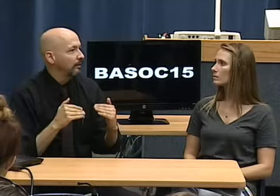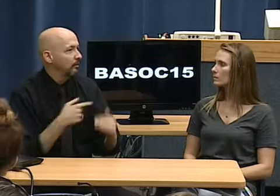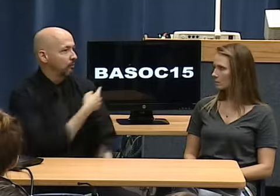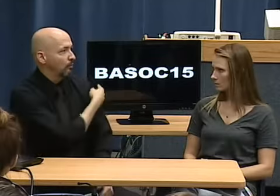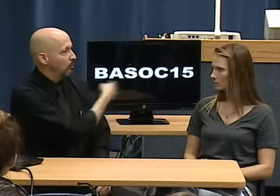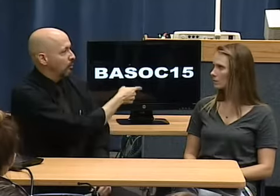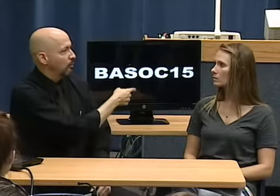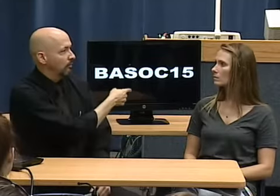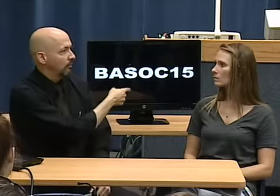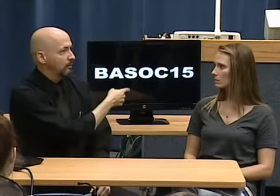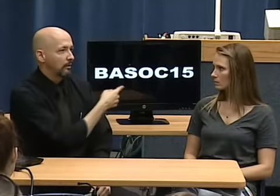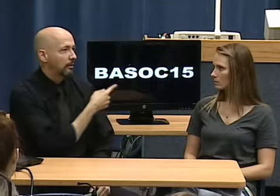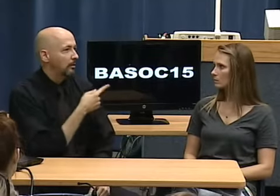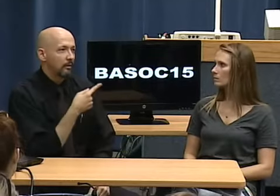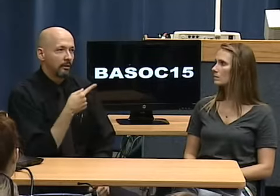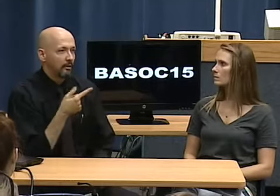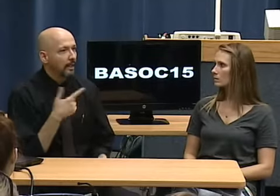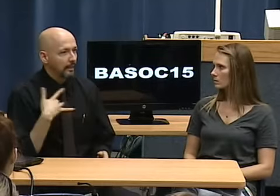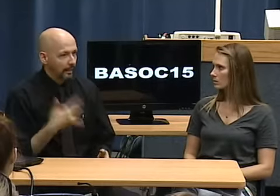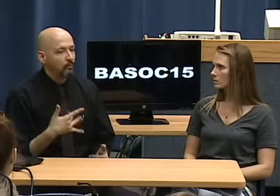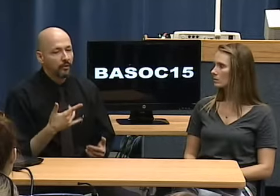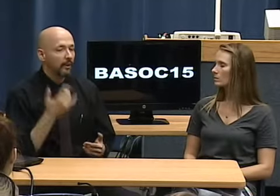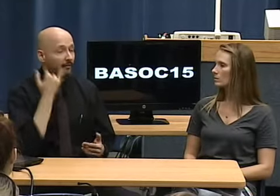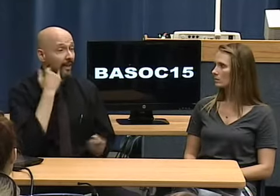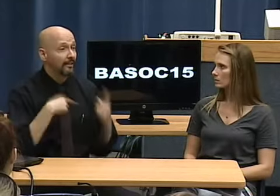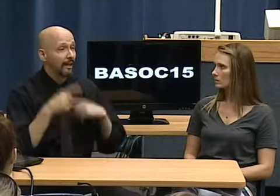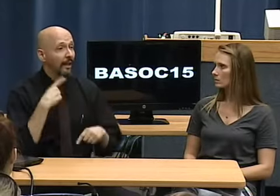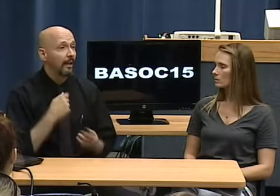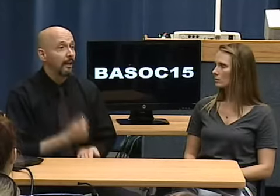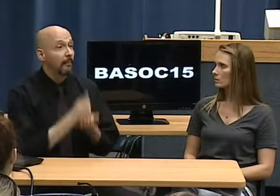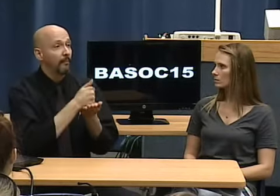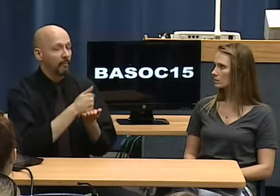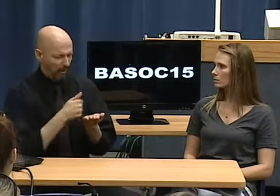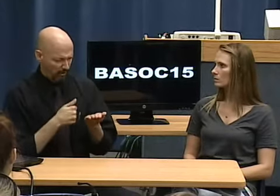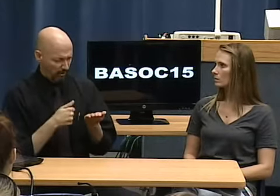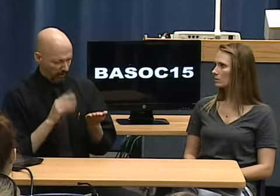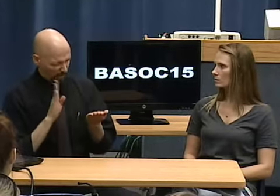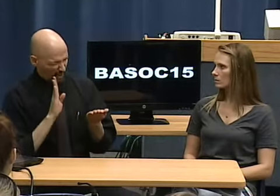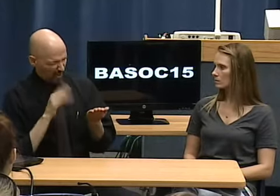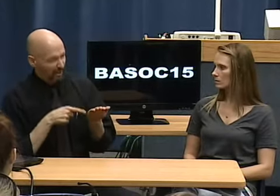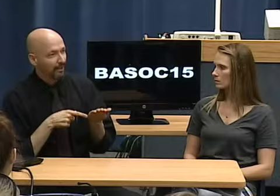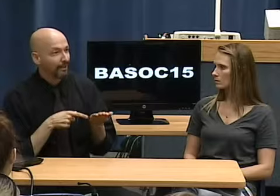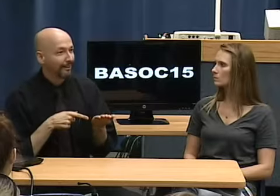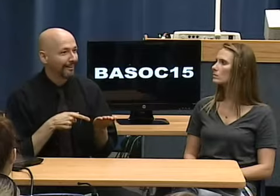To these here. They tend to. If I sign, "Help." There's a B-handshape.